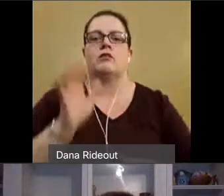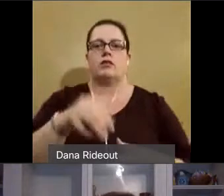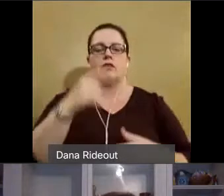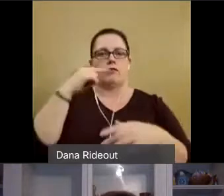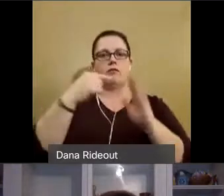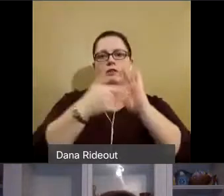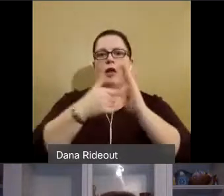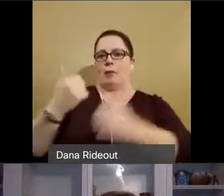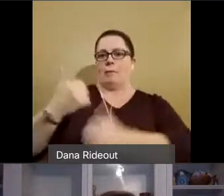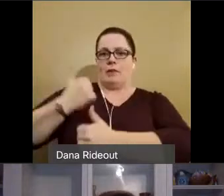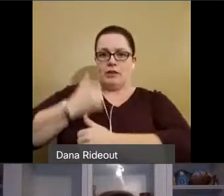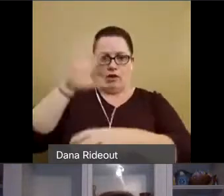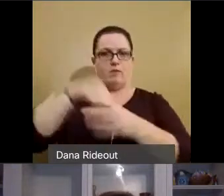These are some very important questions.